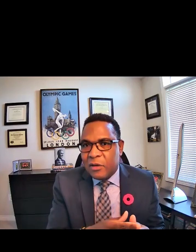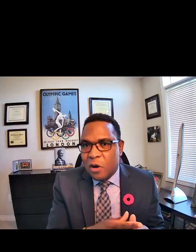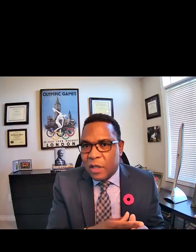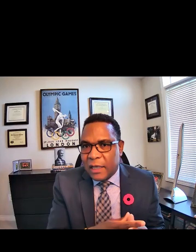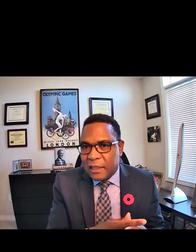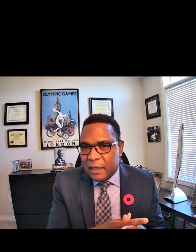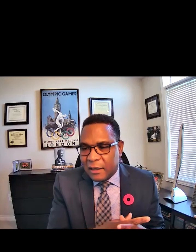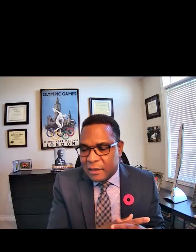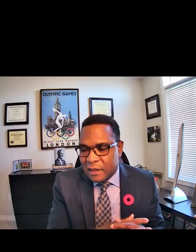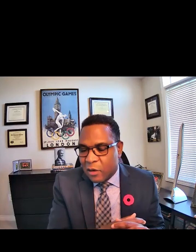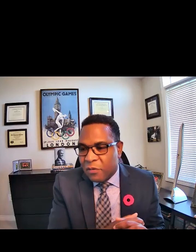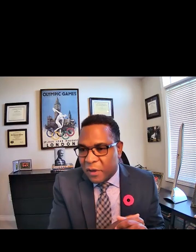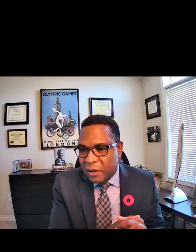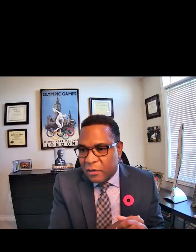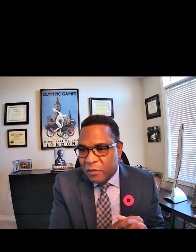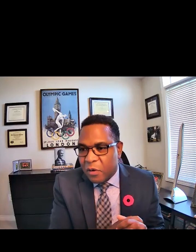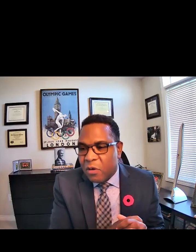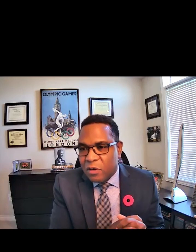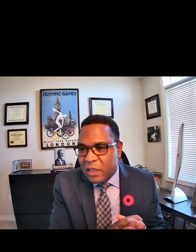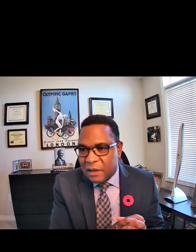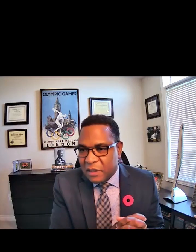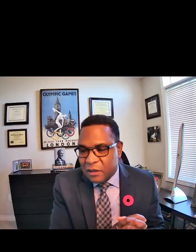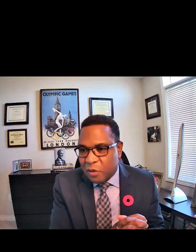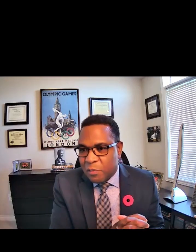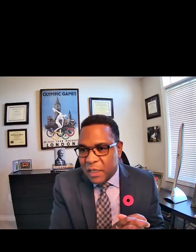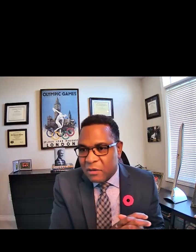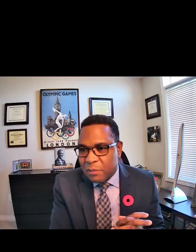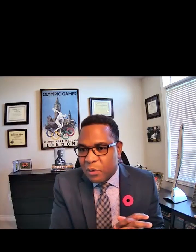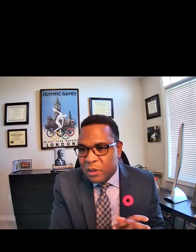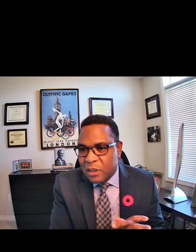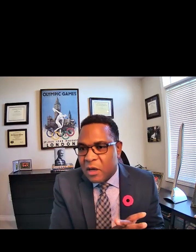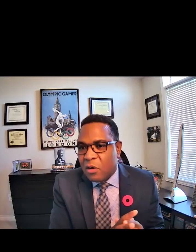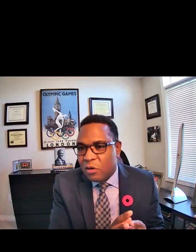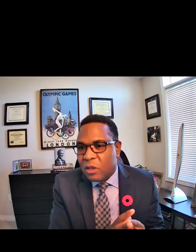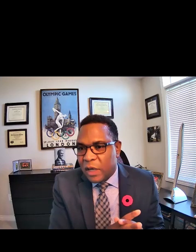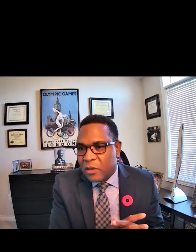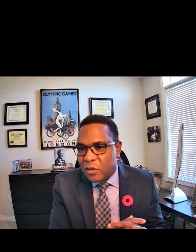know that there is zero fee for all of the services from medical supports all the way